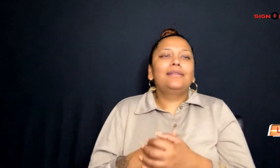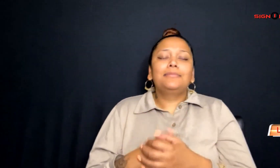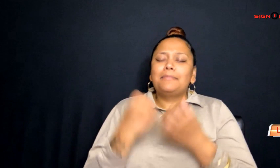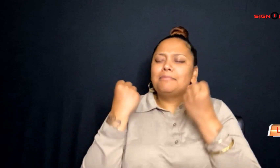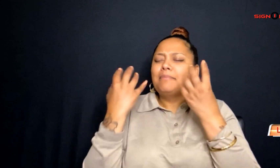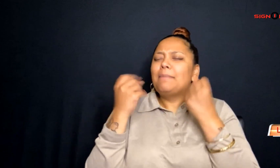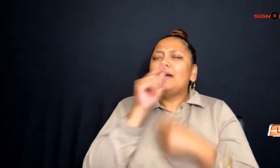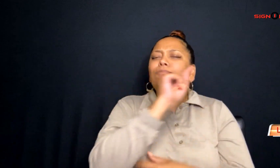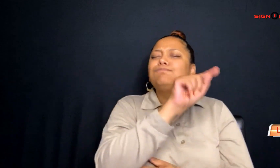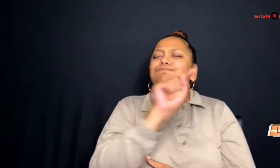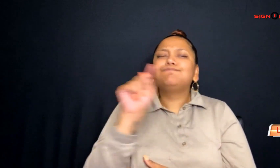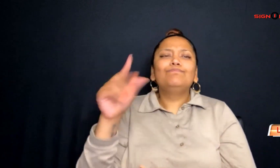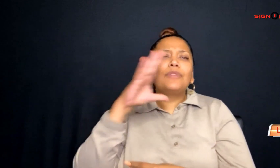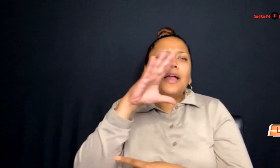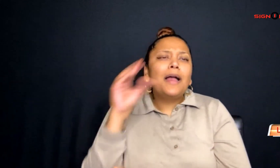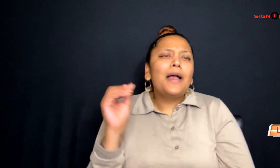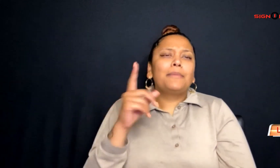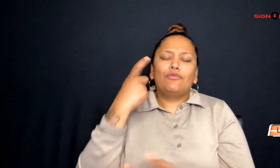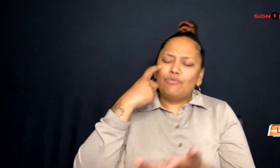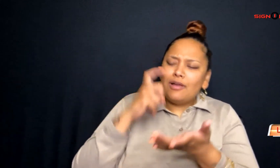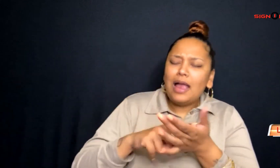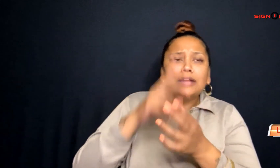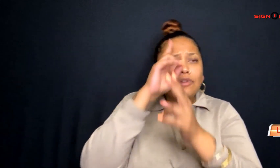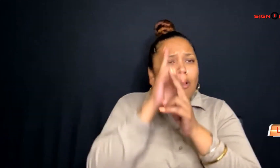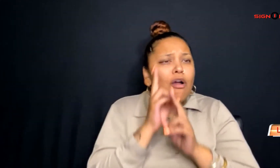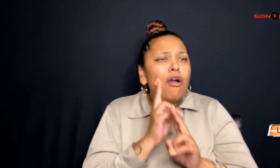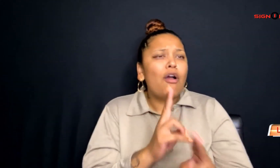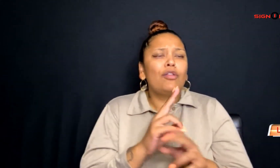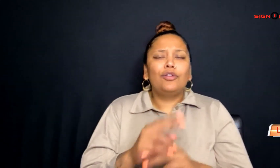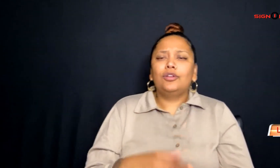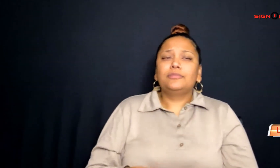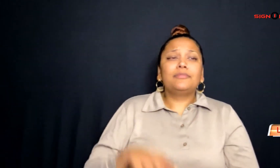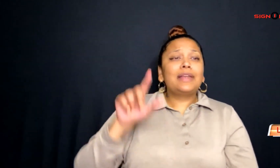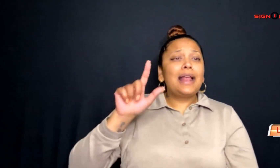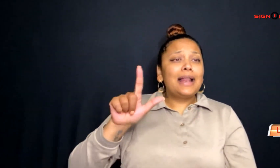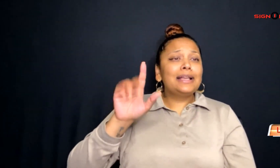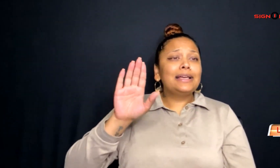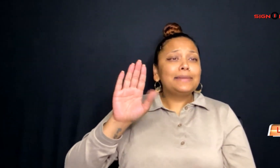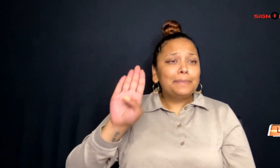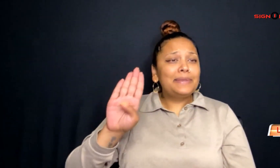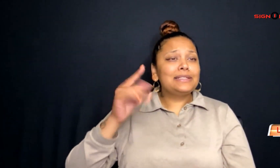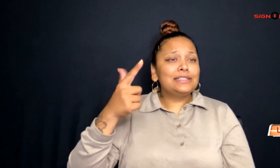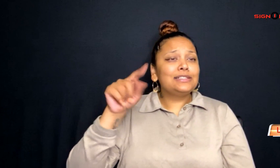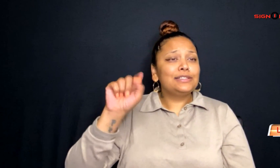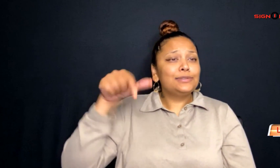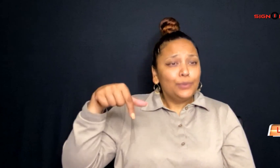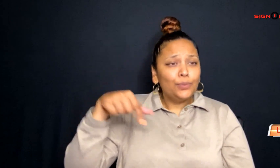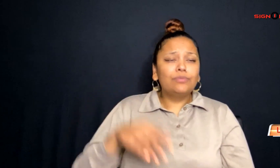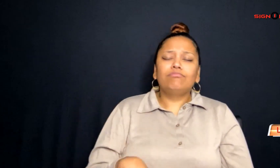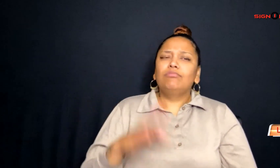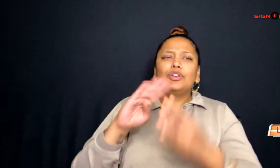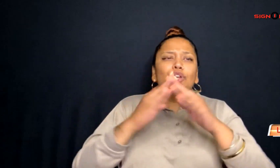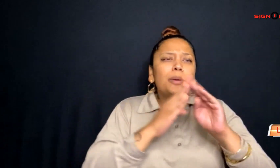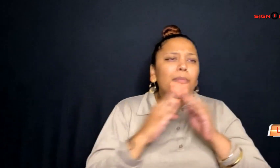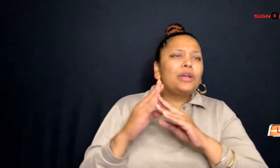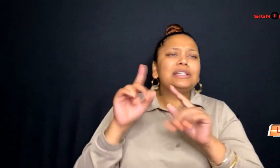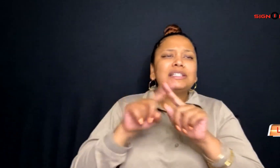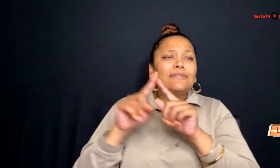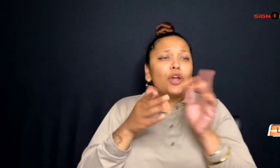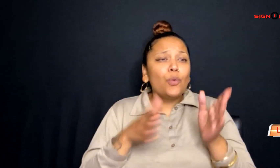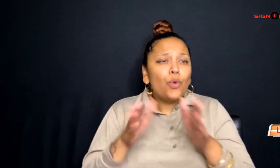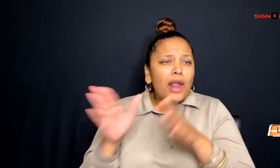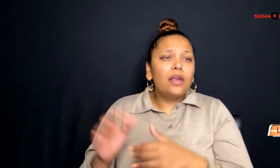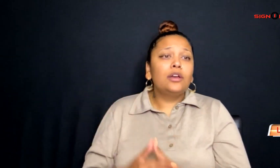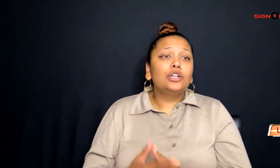June is pride month and many companies are recognizing and honoring the LGBTQ community